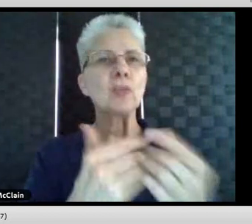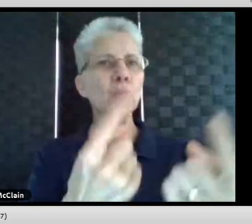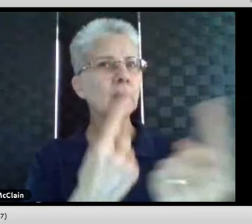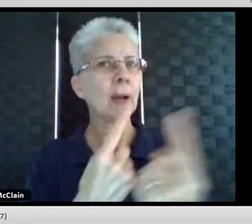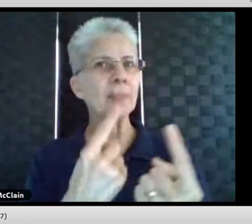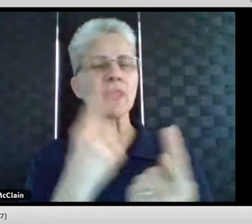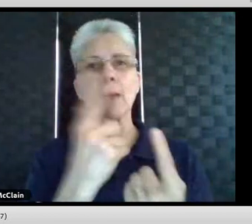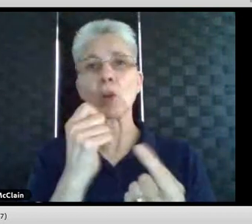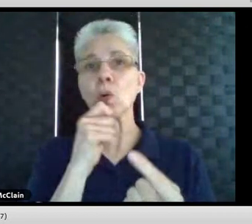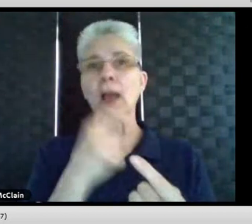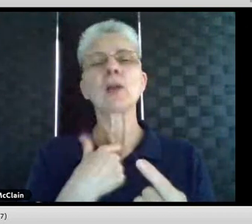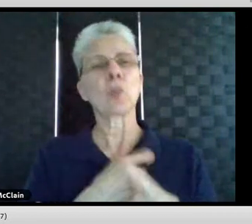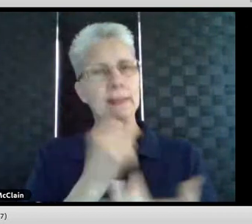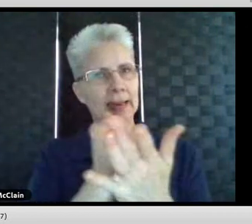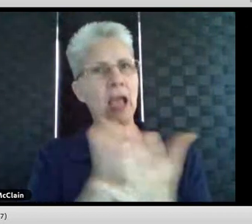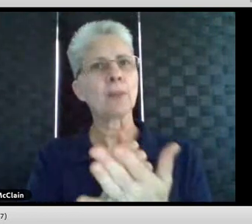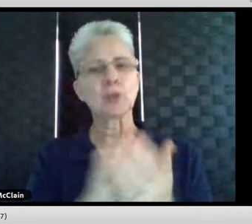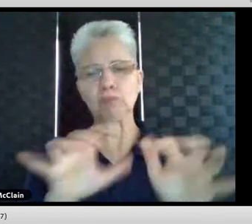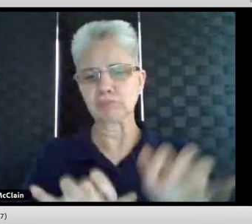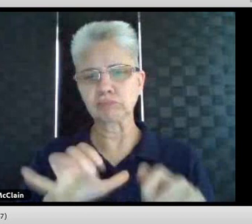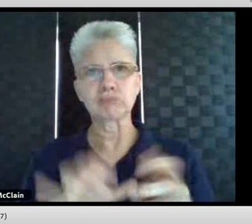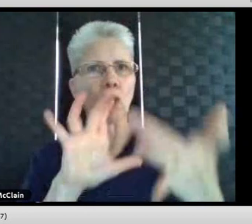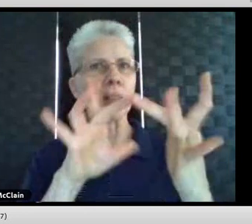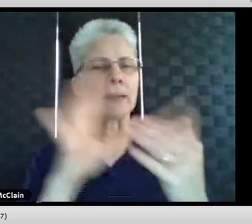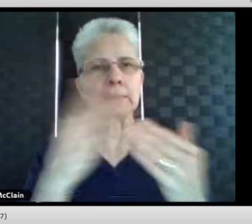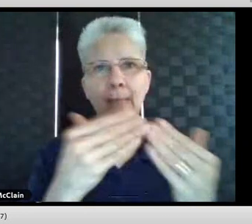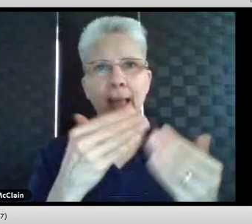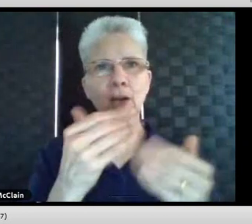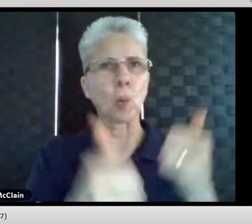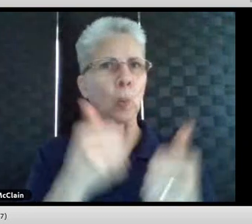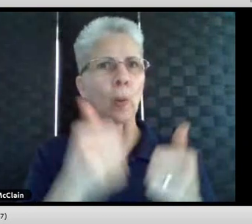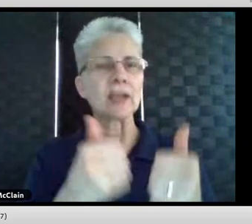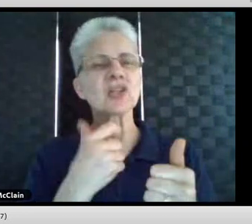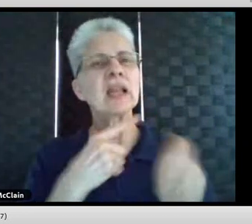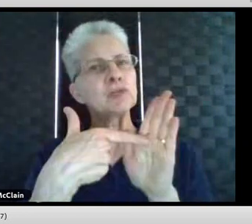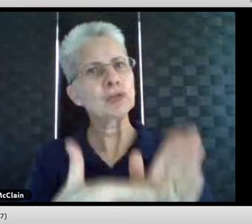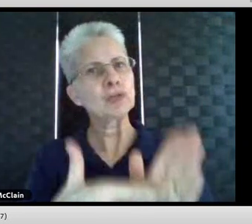We can meet you where you are, and again, it's a way to show instead of tell. Teach them to fish.